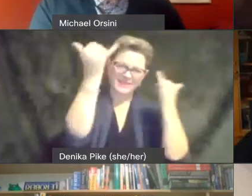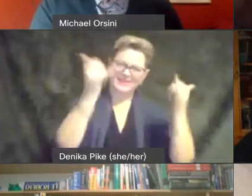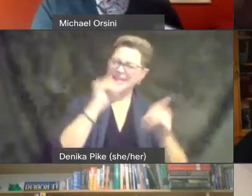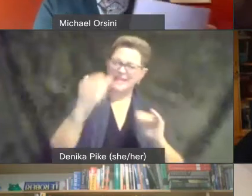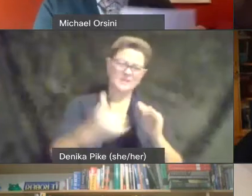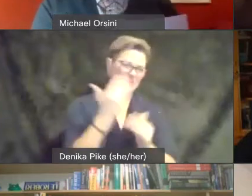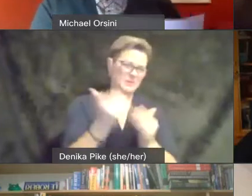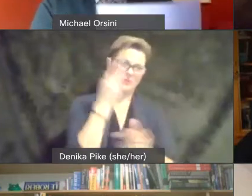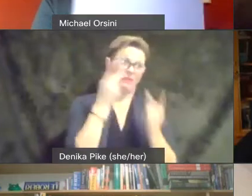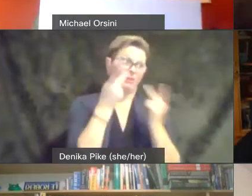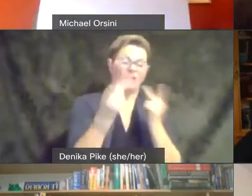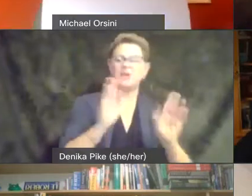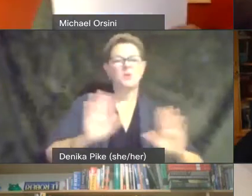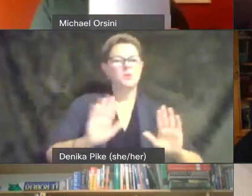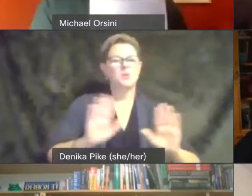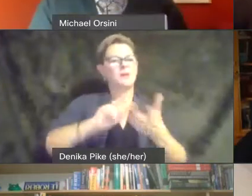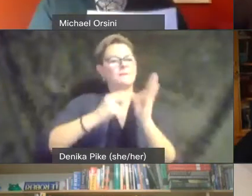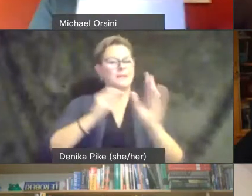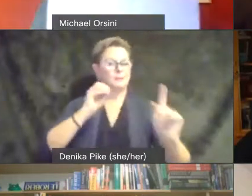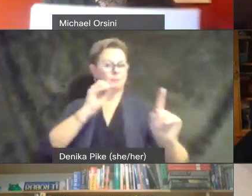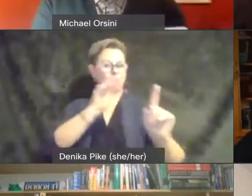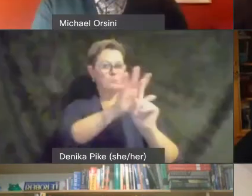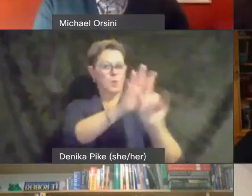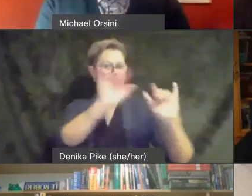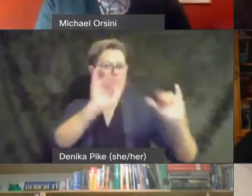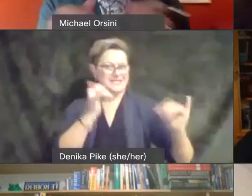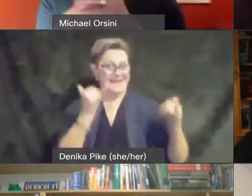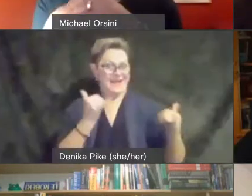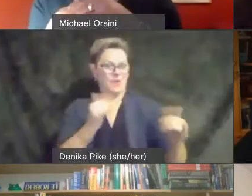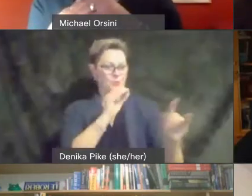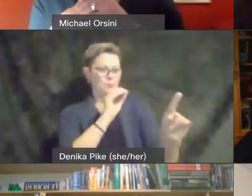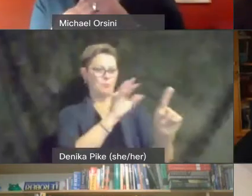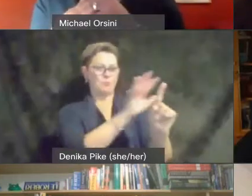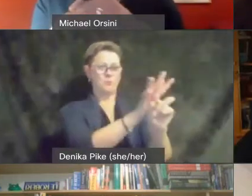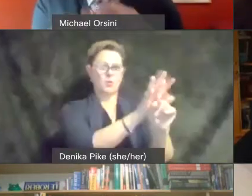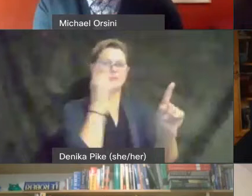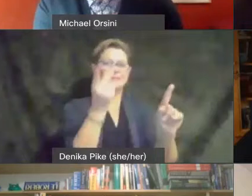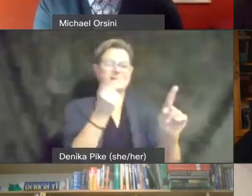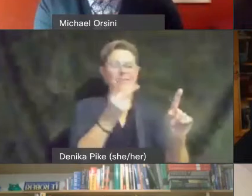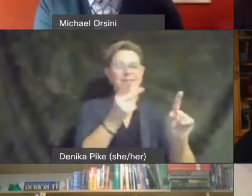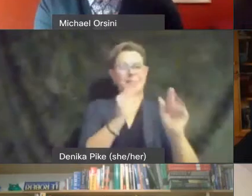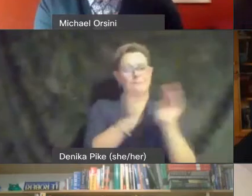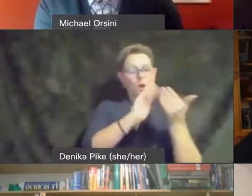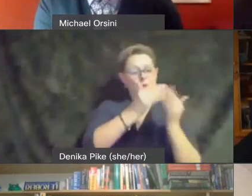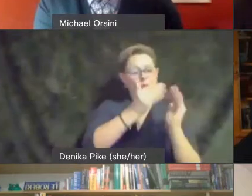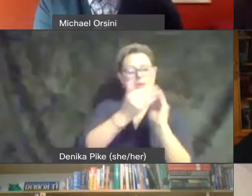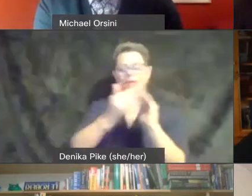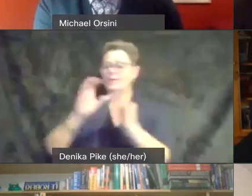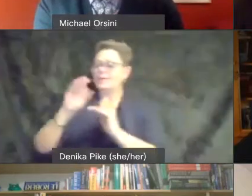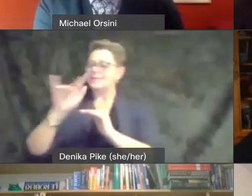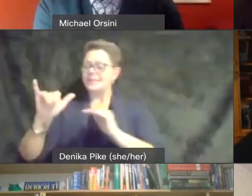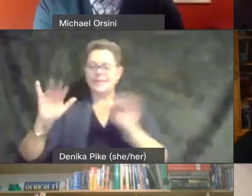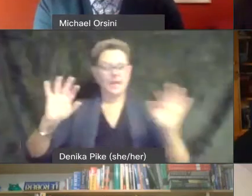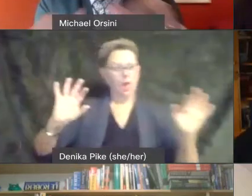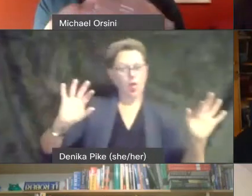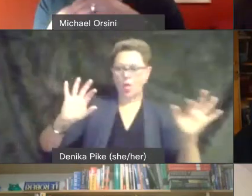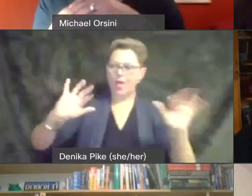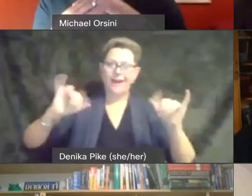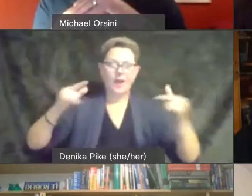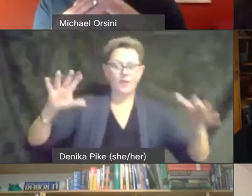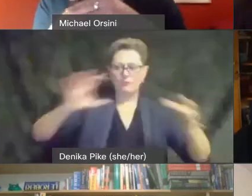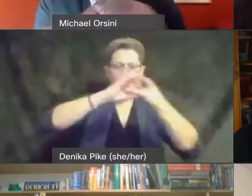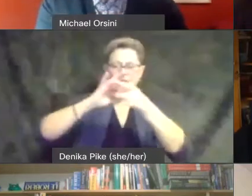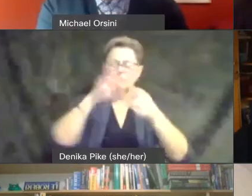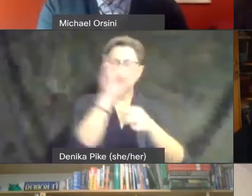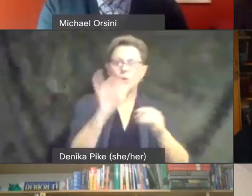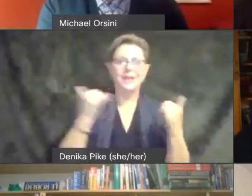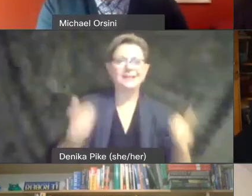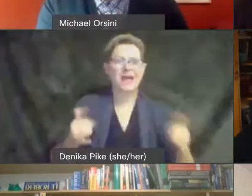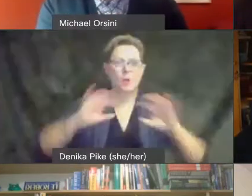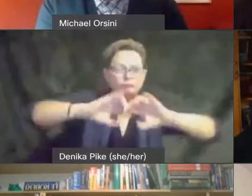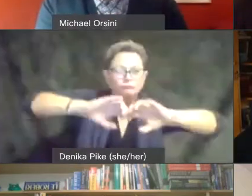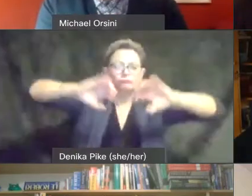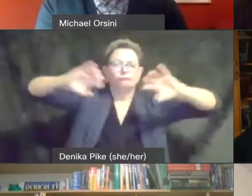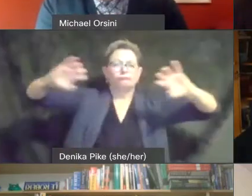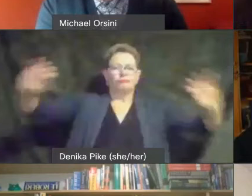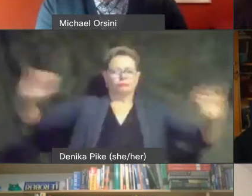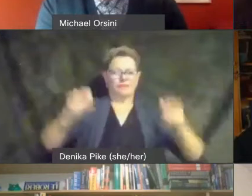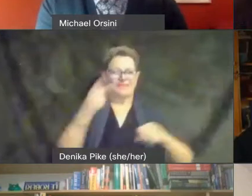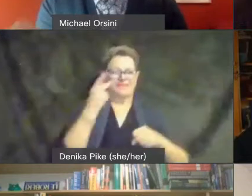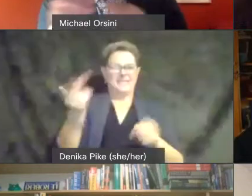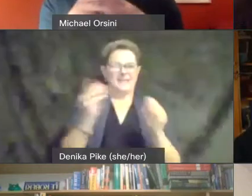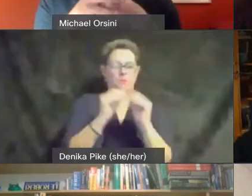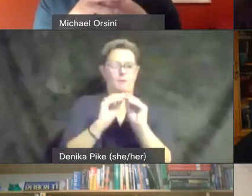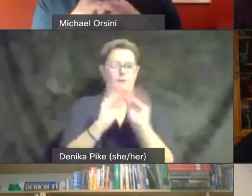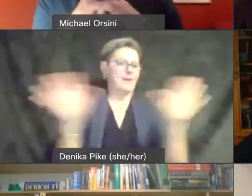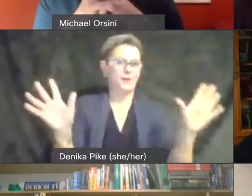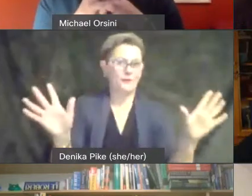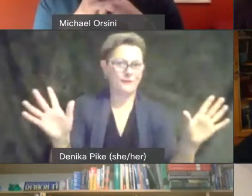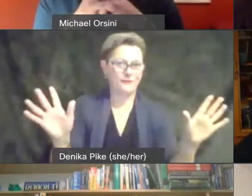But what this is done is exposed a lot of the ways in which we think about urban dynamics. So, rural places, our cities in waiting are there failed urban experiments, or they should strive to be their urban counterparts and here. Let me fix it for you.